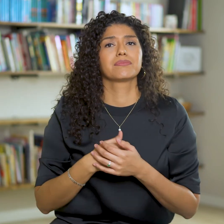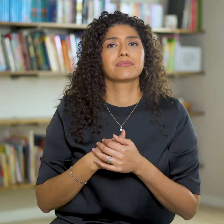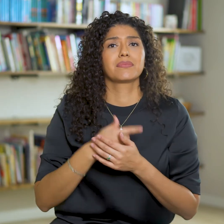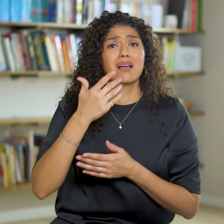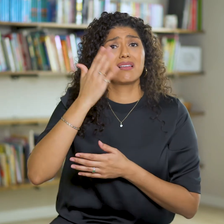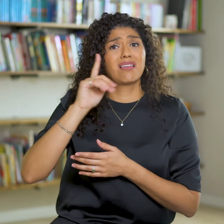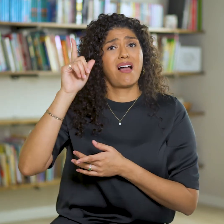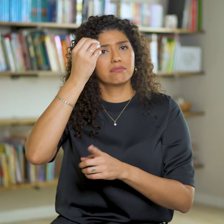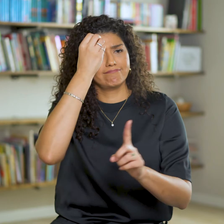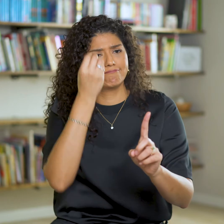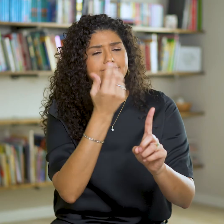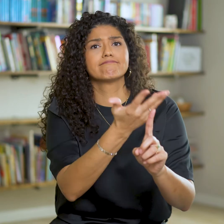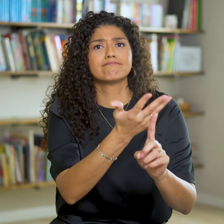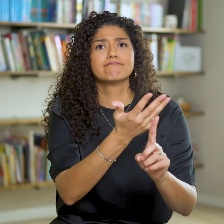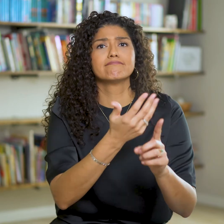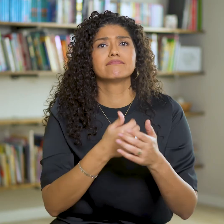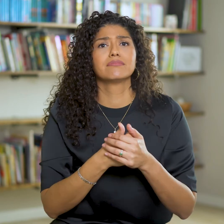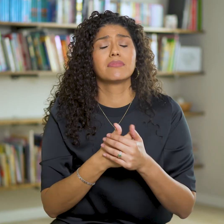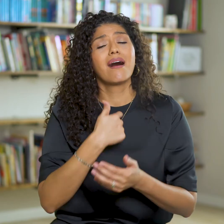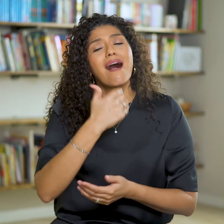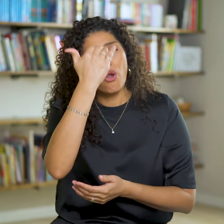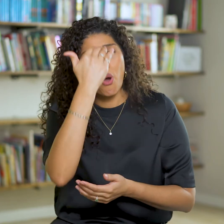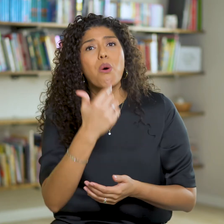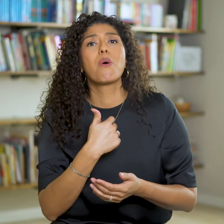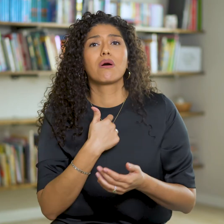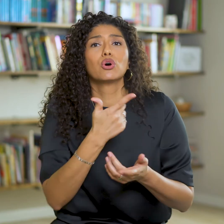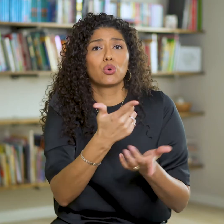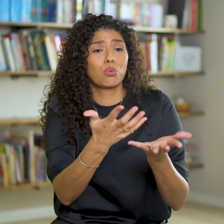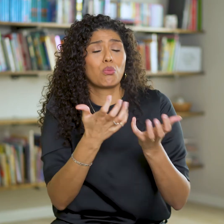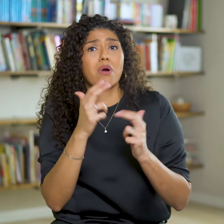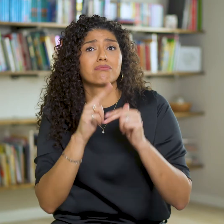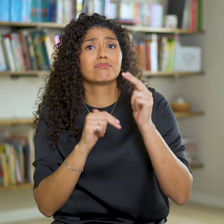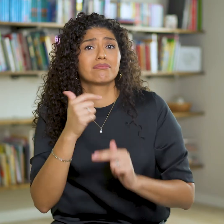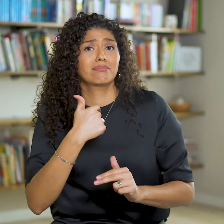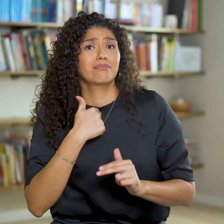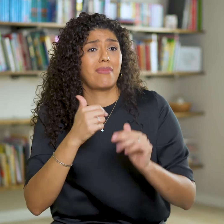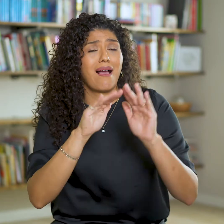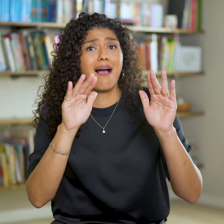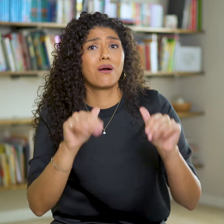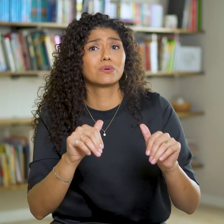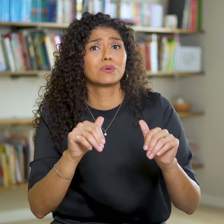God lets him know, “I know you want to build Me a house,